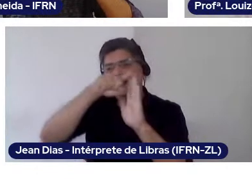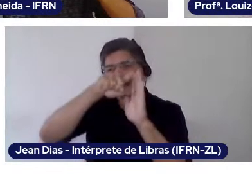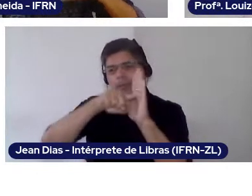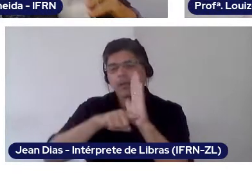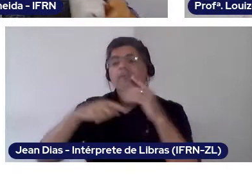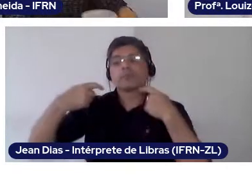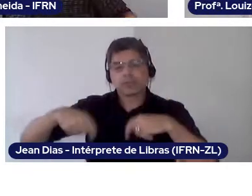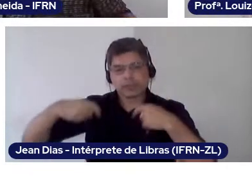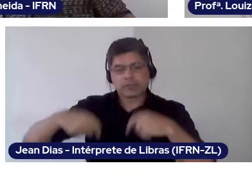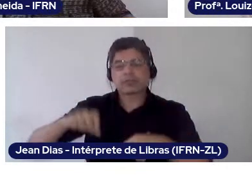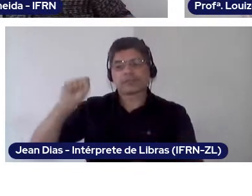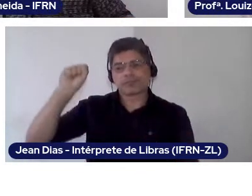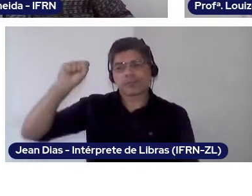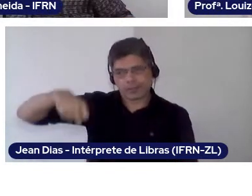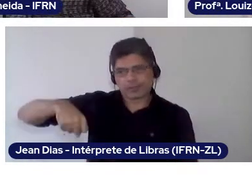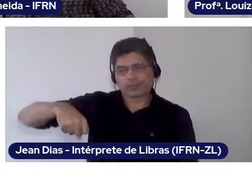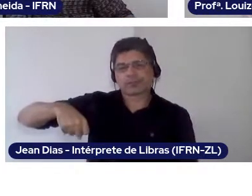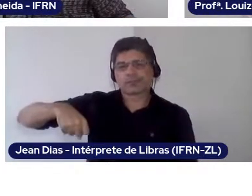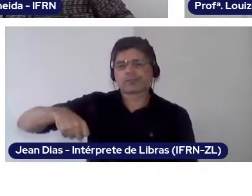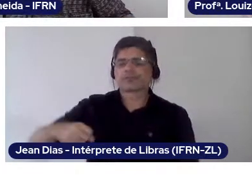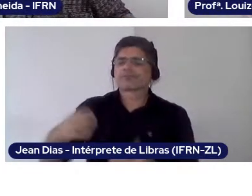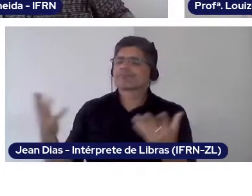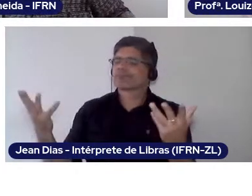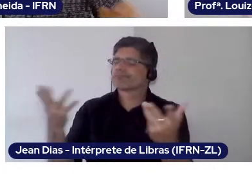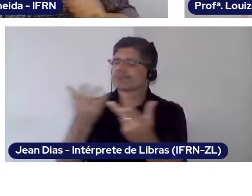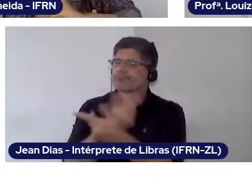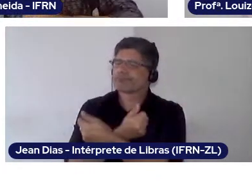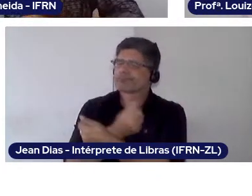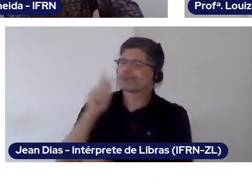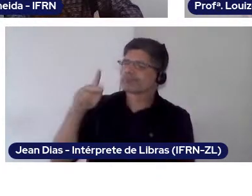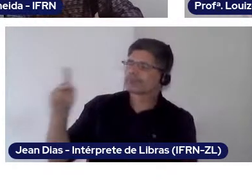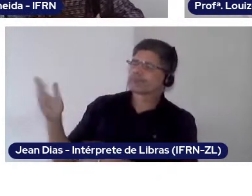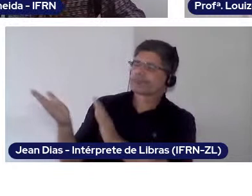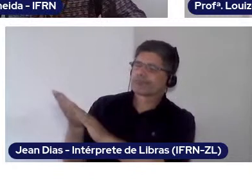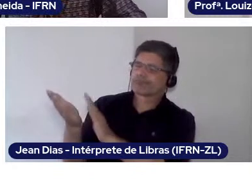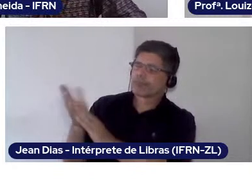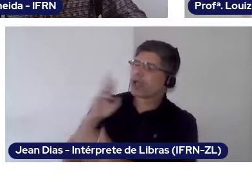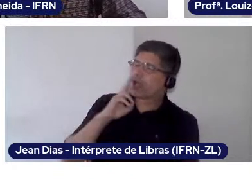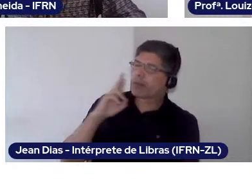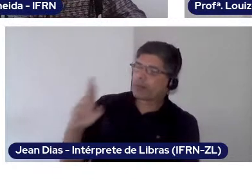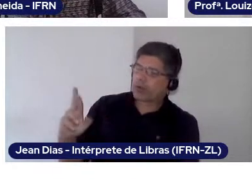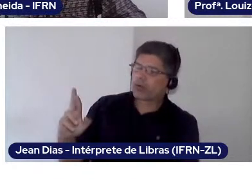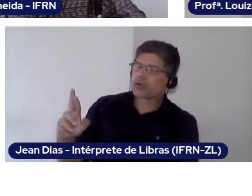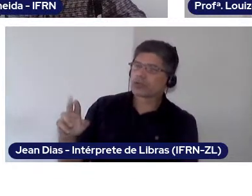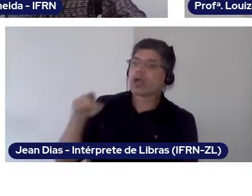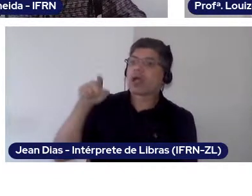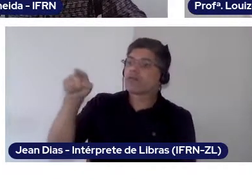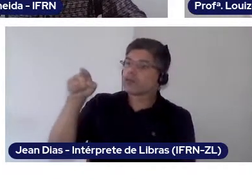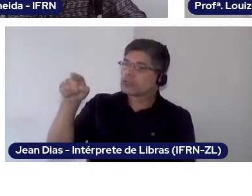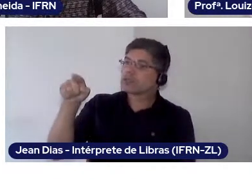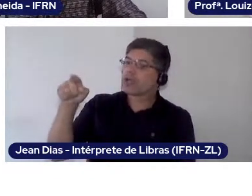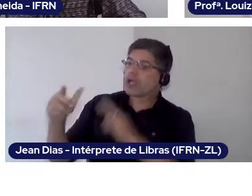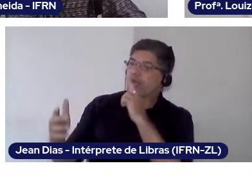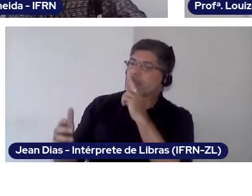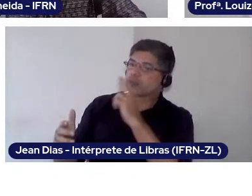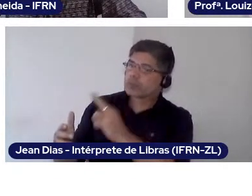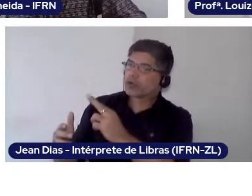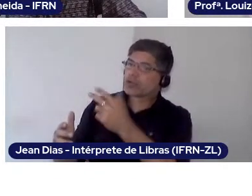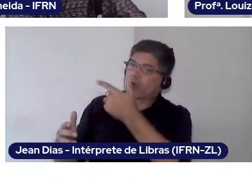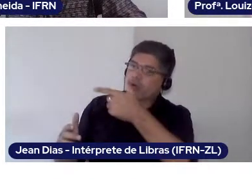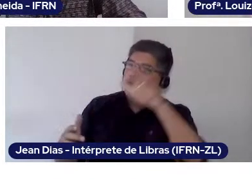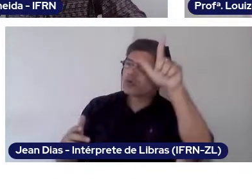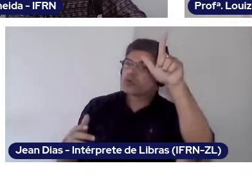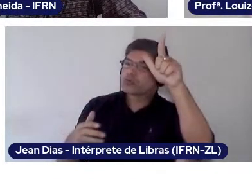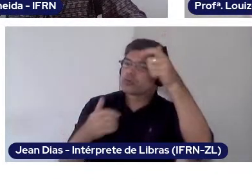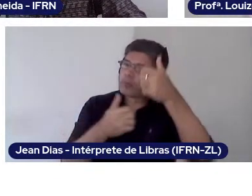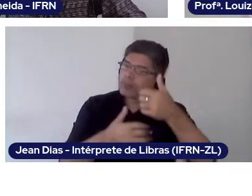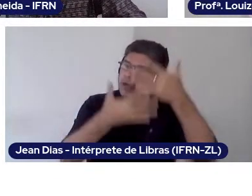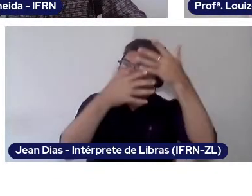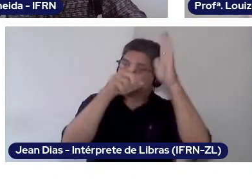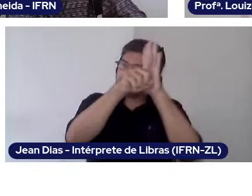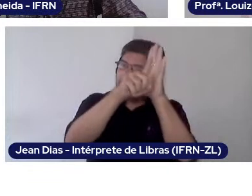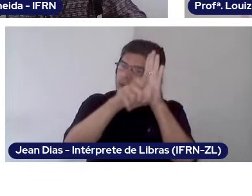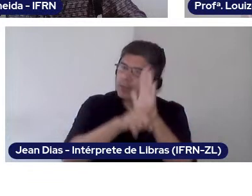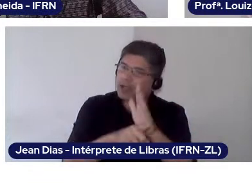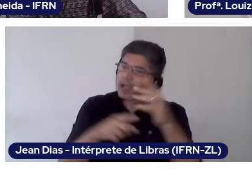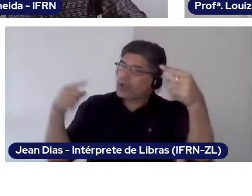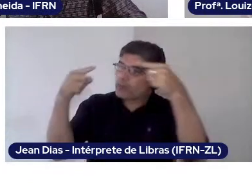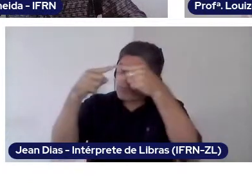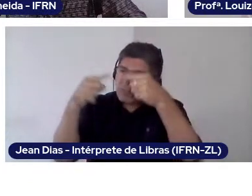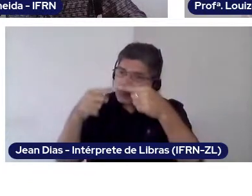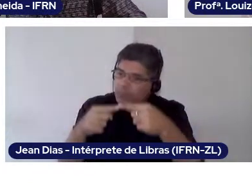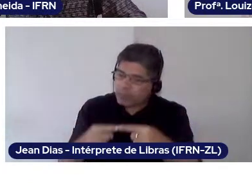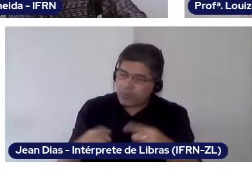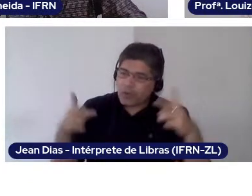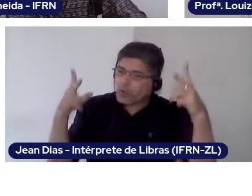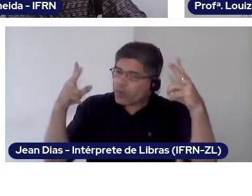Excellent, professor. Thank you for your answer, that even contemplated other questions that audience members had sent before.